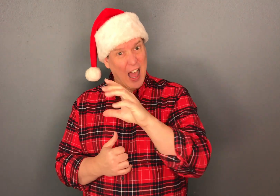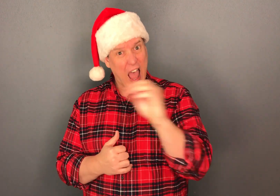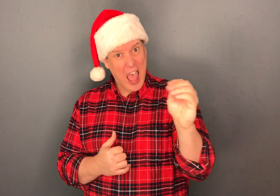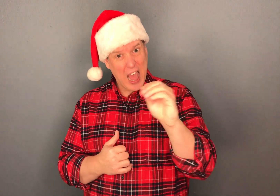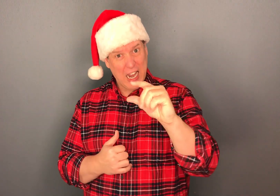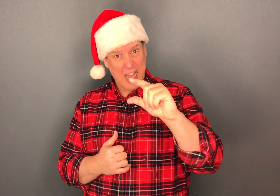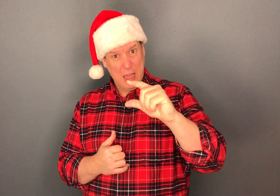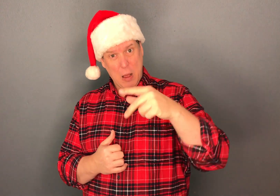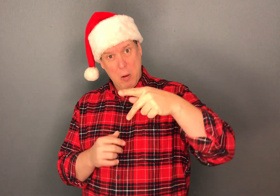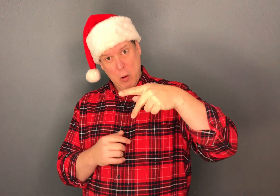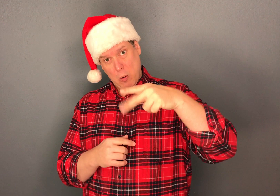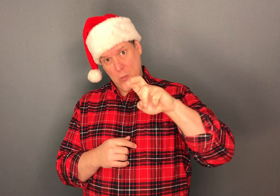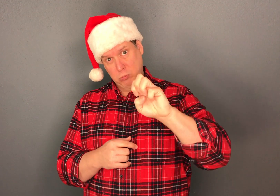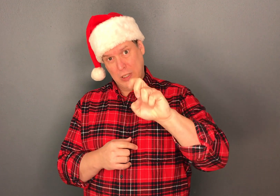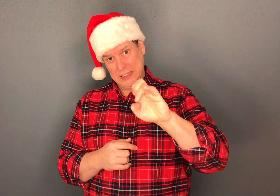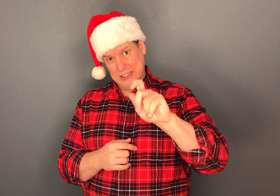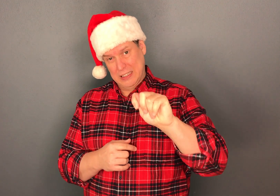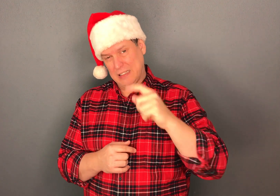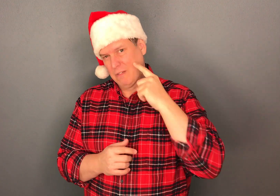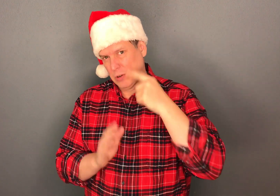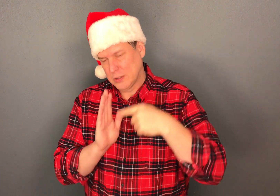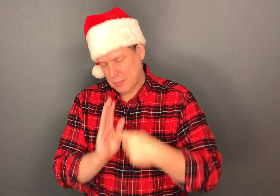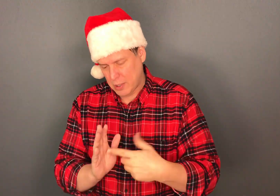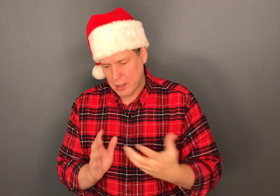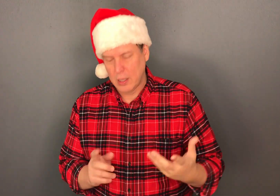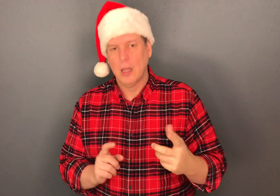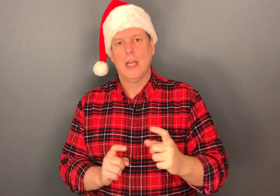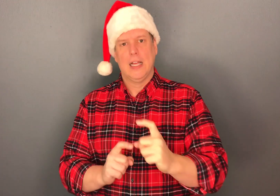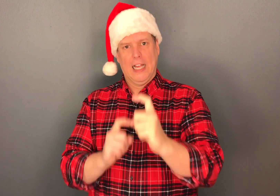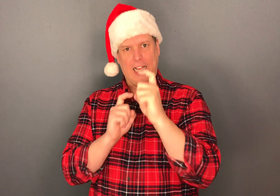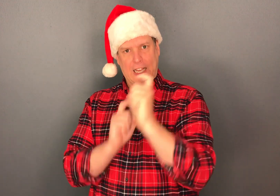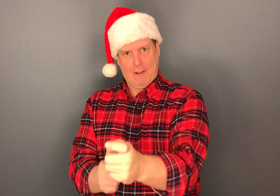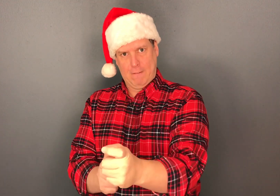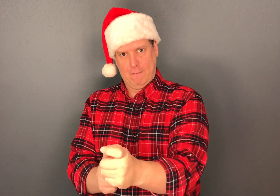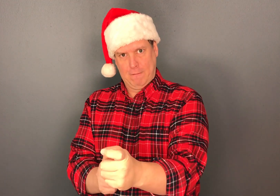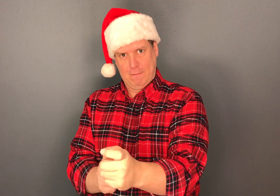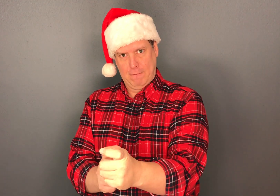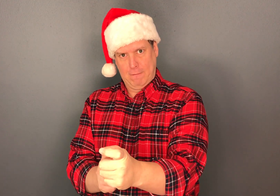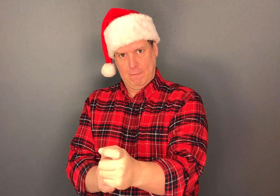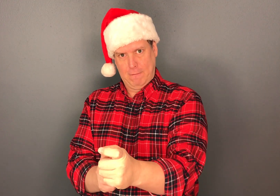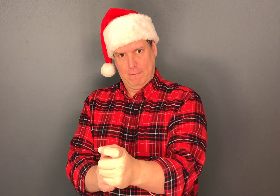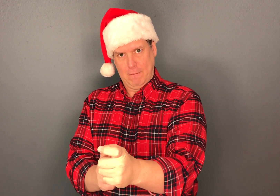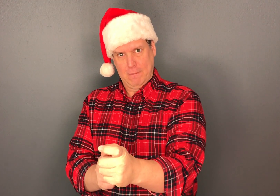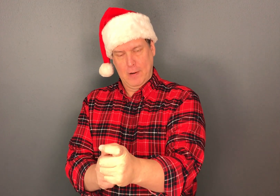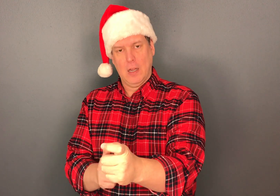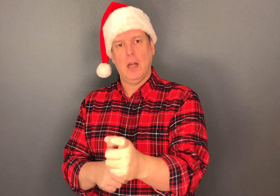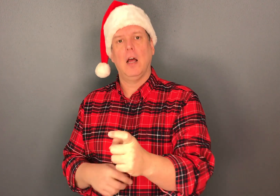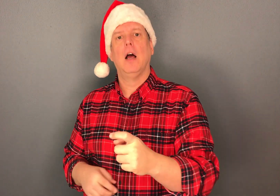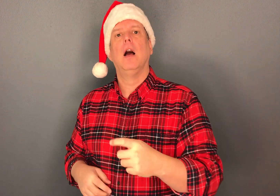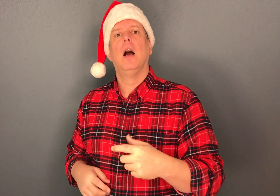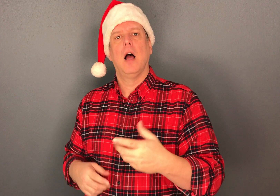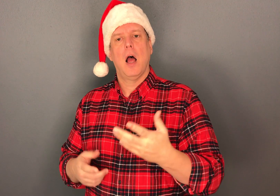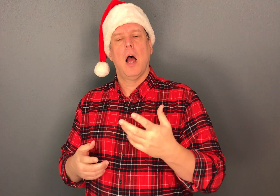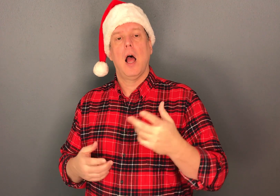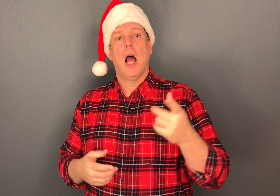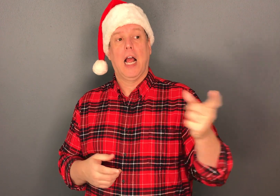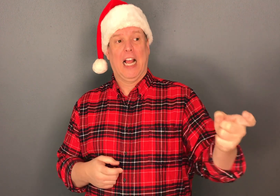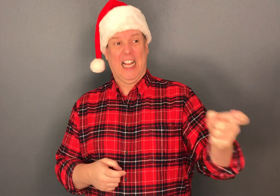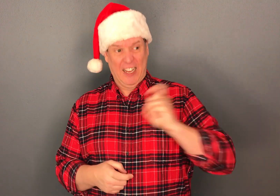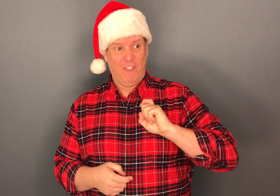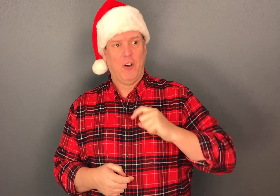does "GIVE" and "GIFT" have the same thing? For example for "GIVE" and then